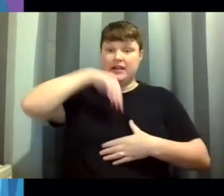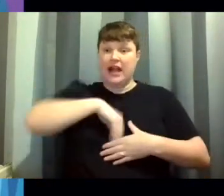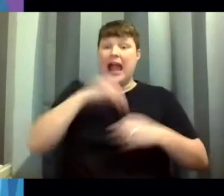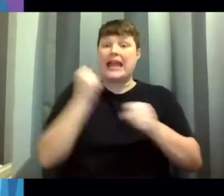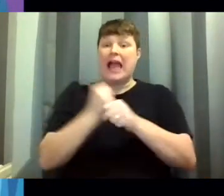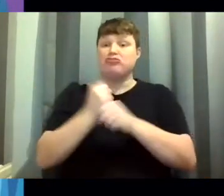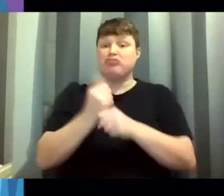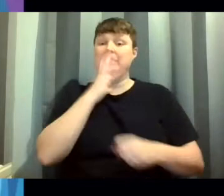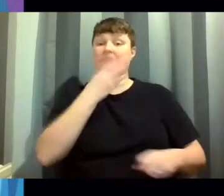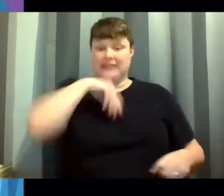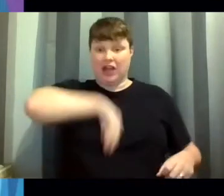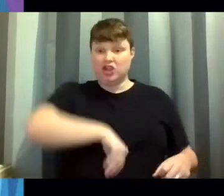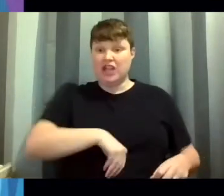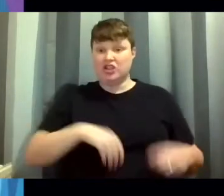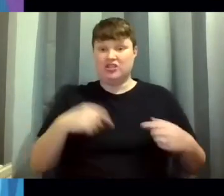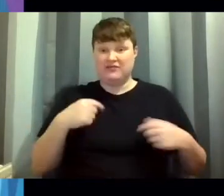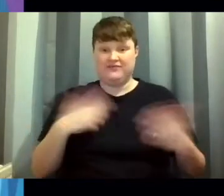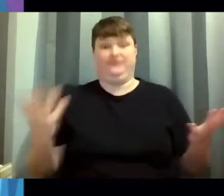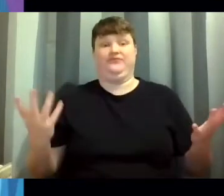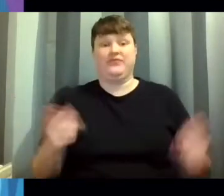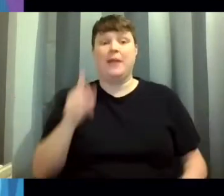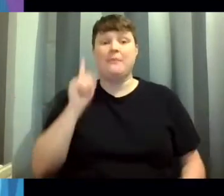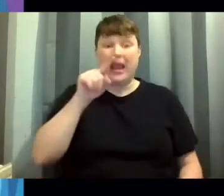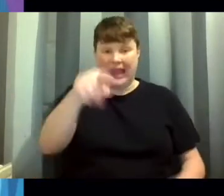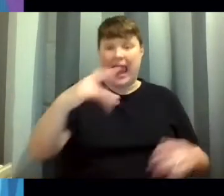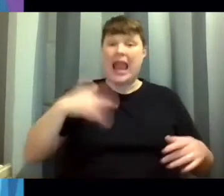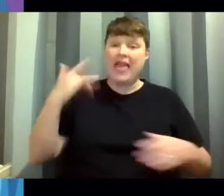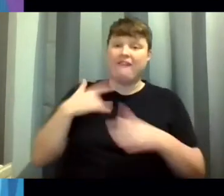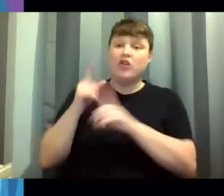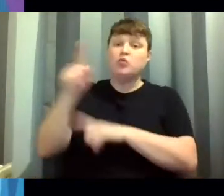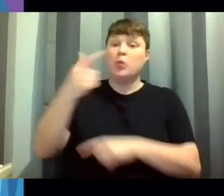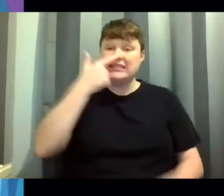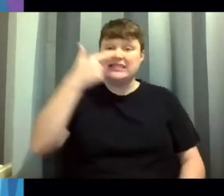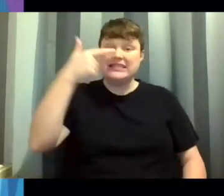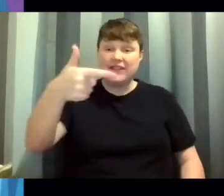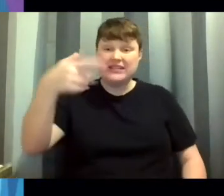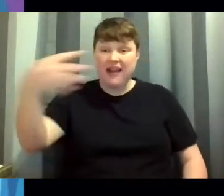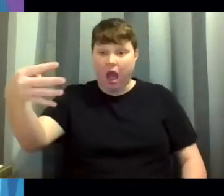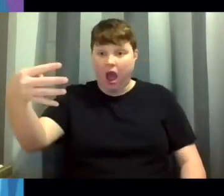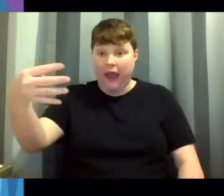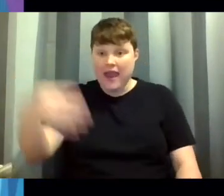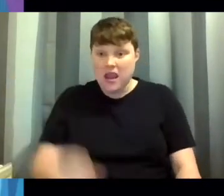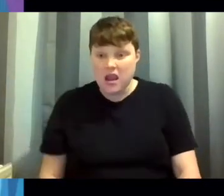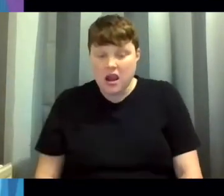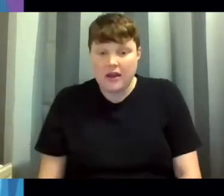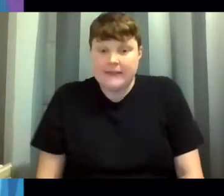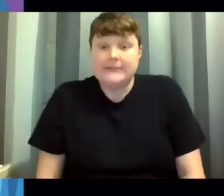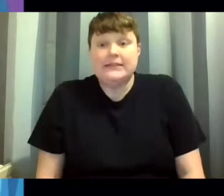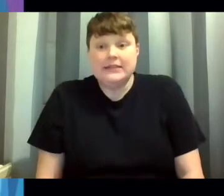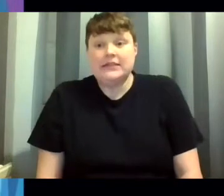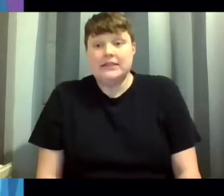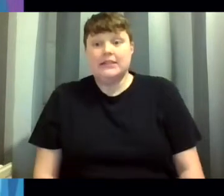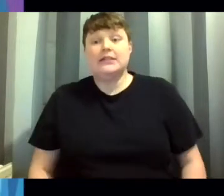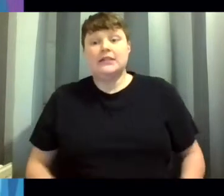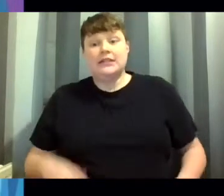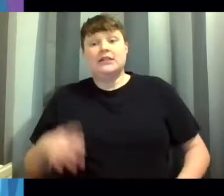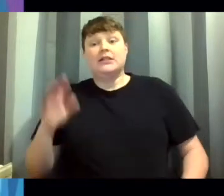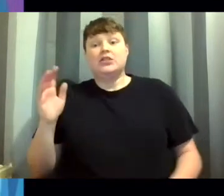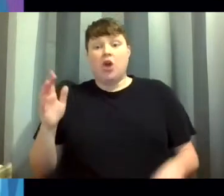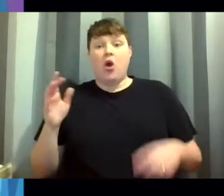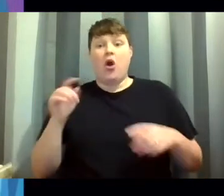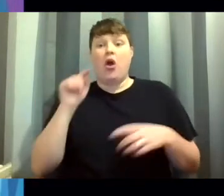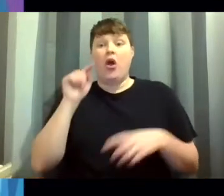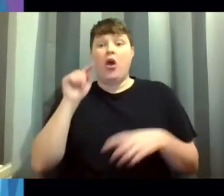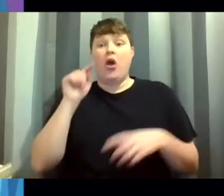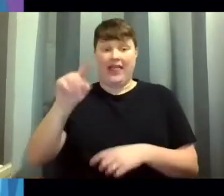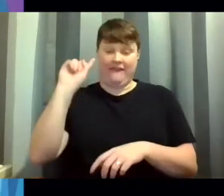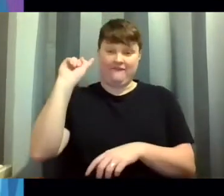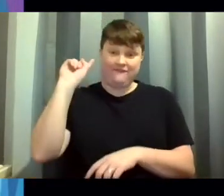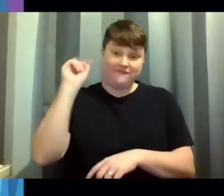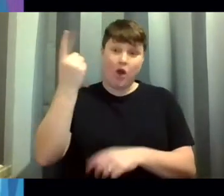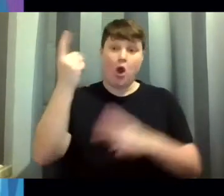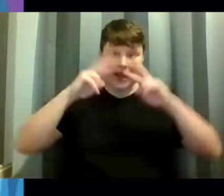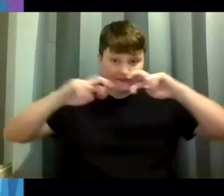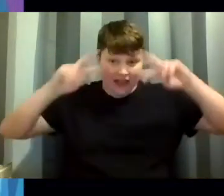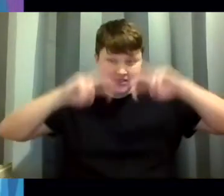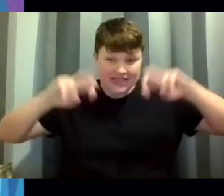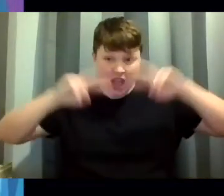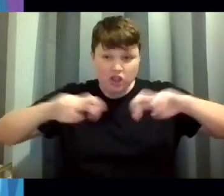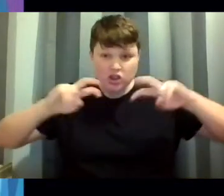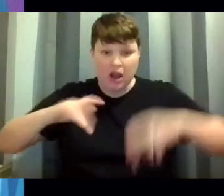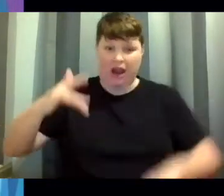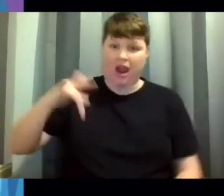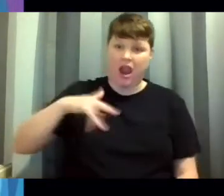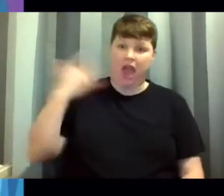for Alexis. He did live to the age of 79. So that was the first investigation inside a living body.